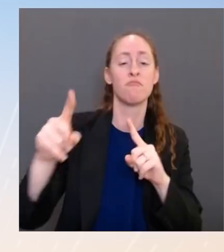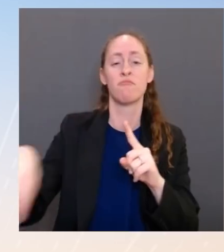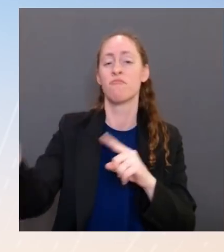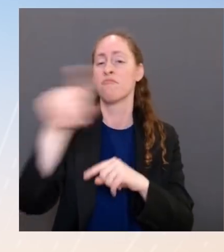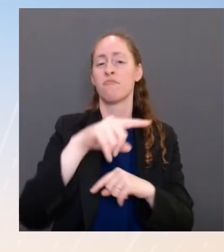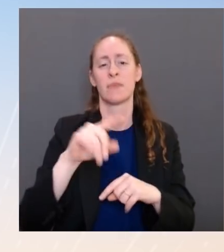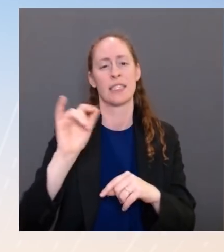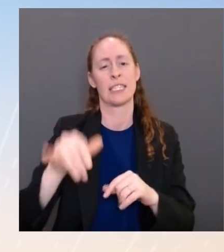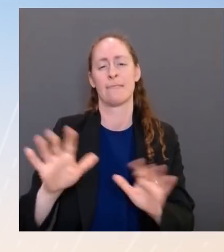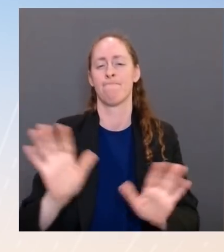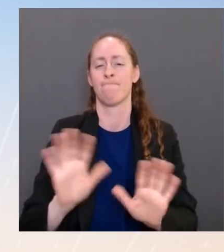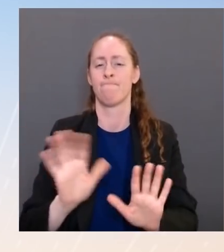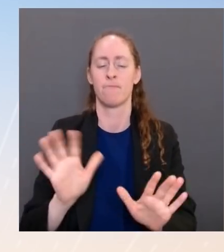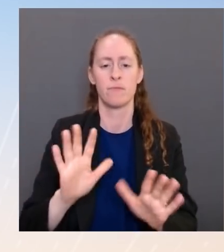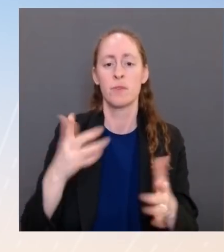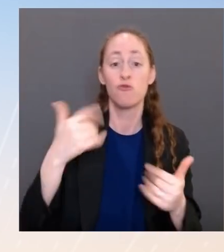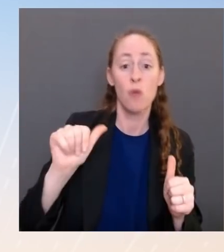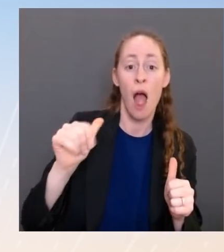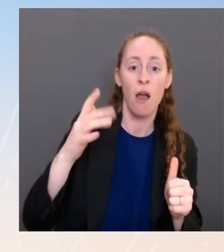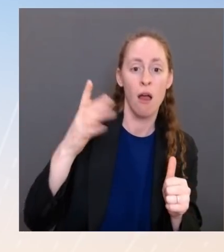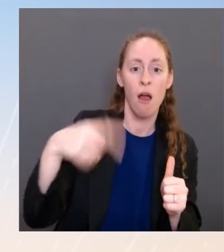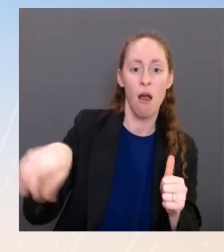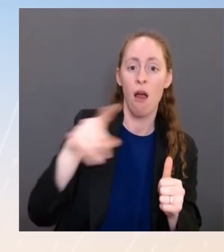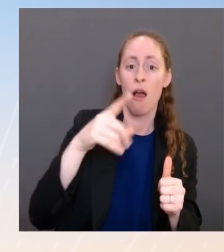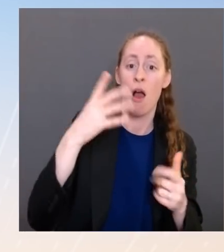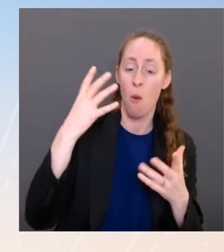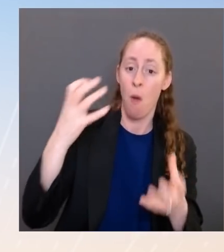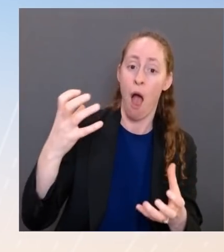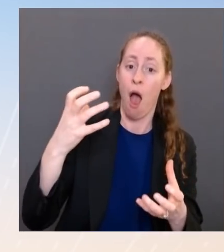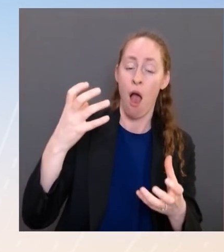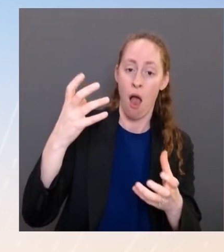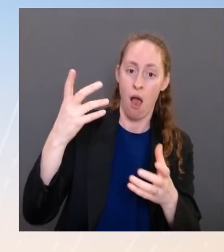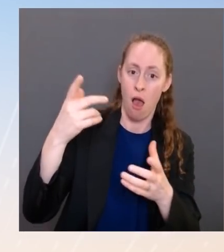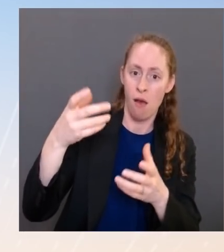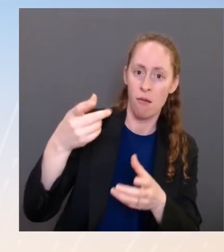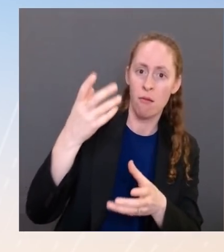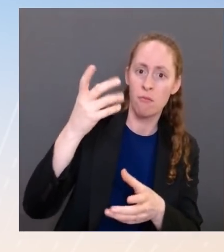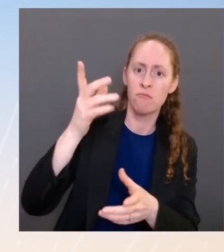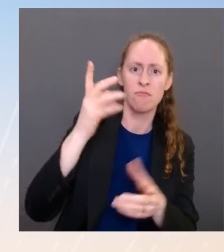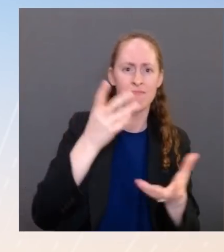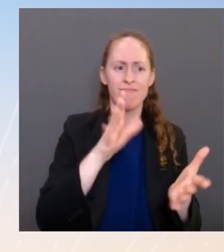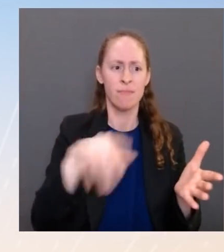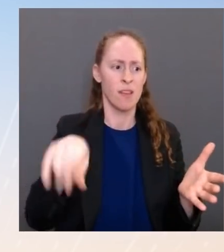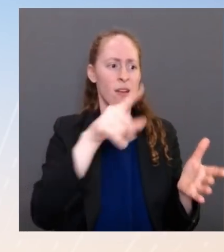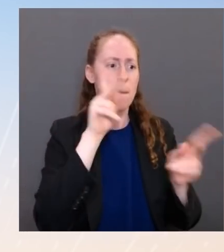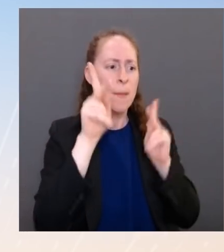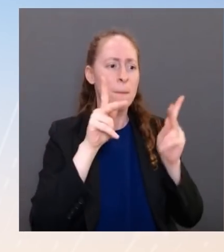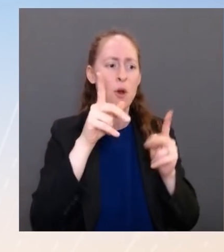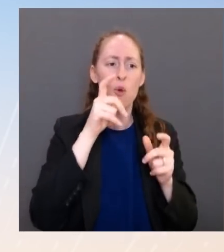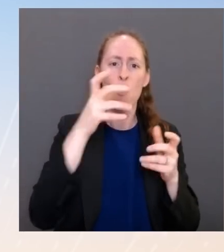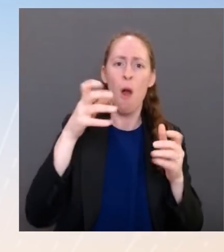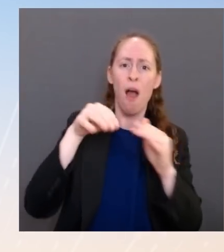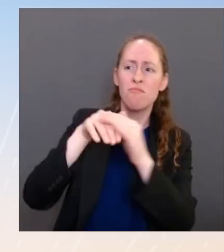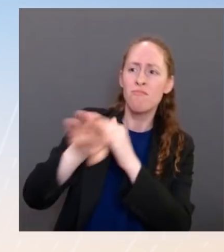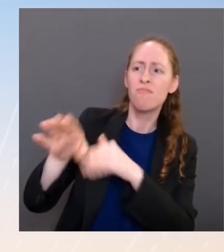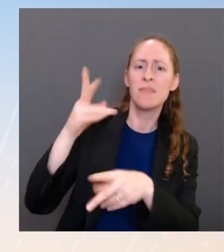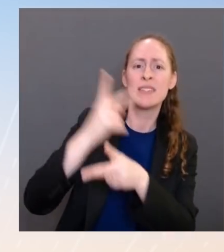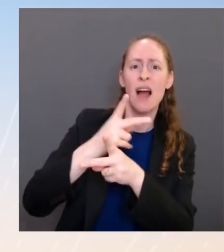and against our Capitol and American democracy also warrant some outrage. And we haven't really seen that. Go ahead. The Press: Jen, you mentioned this a bit yesterday,